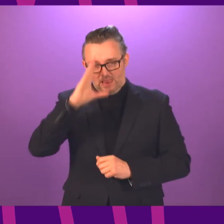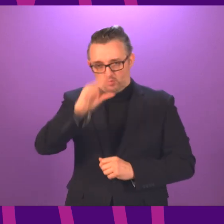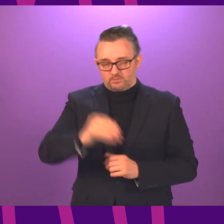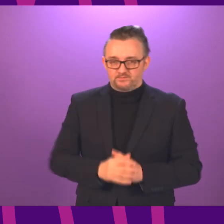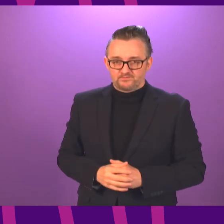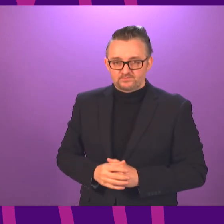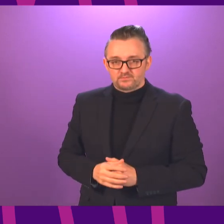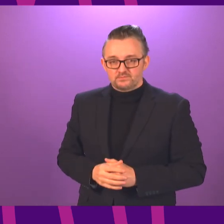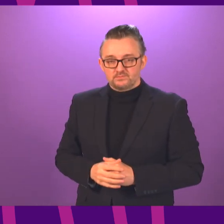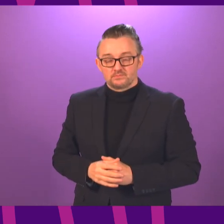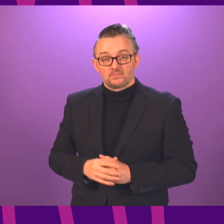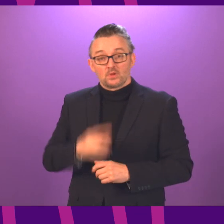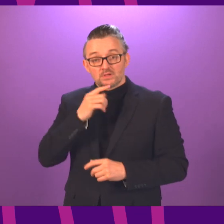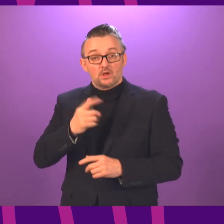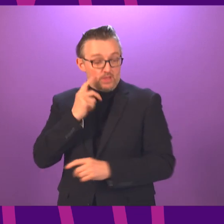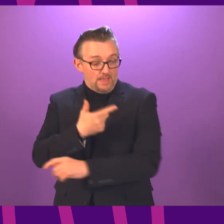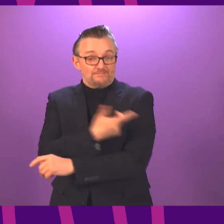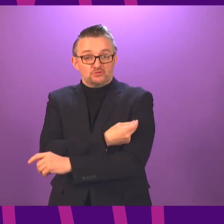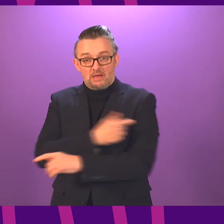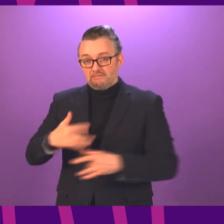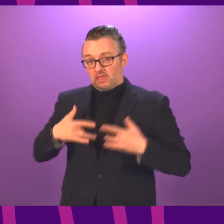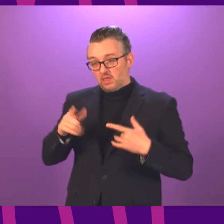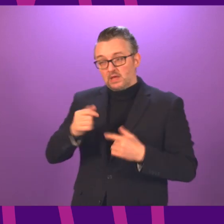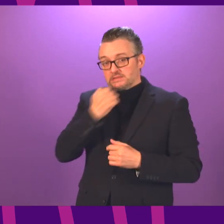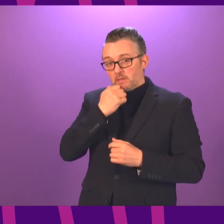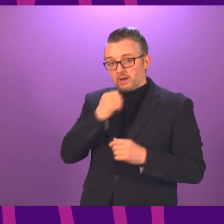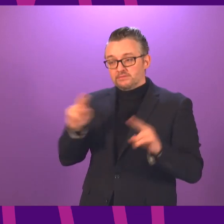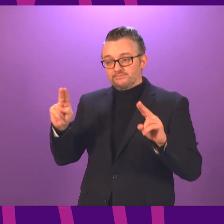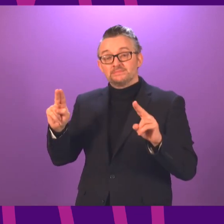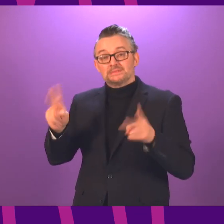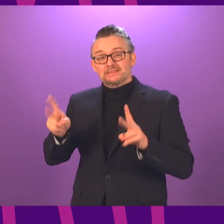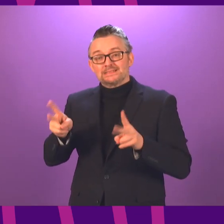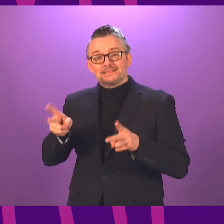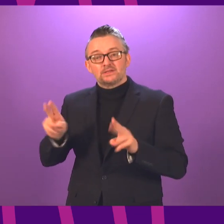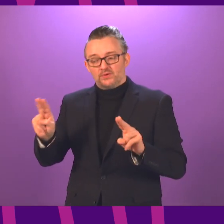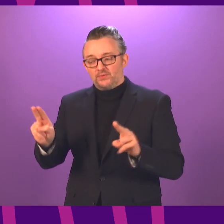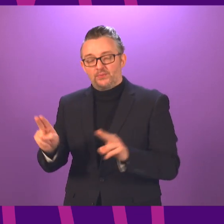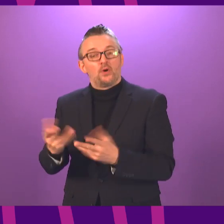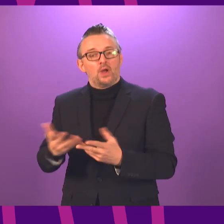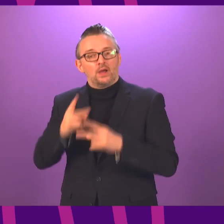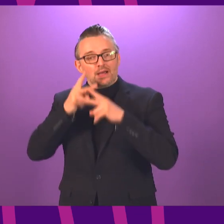Last week, I mentioned that we believe that vaccination is already helping to reduce the number of people dying with Covid in our care homes. Last week’s report from National